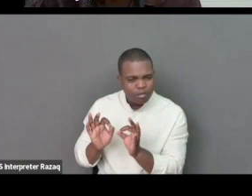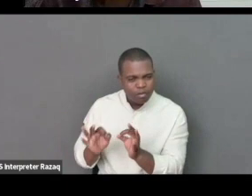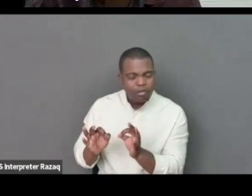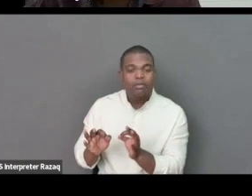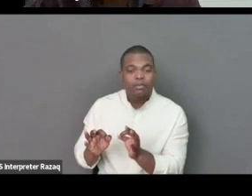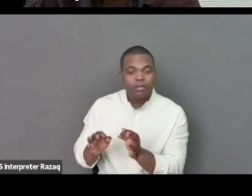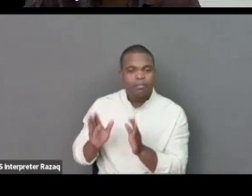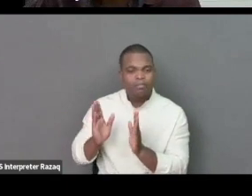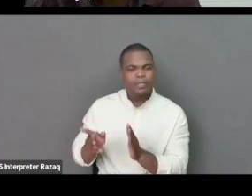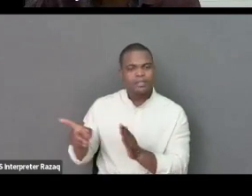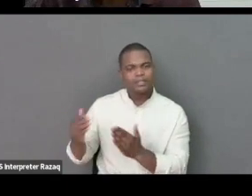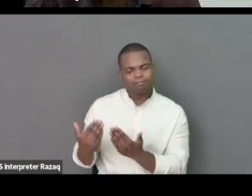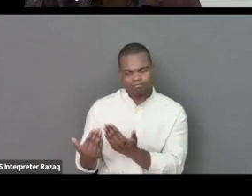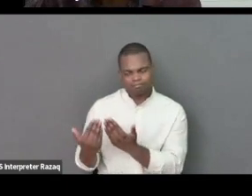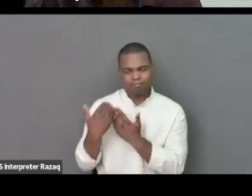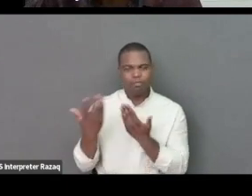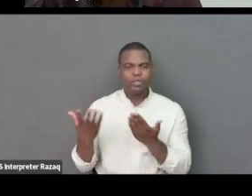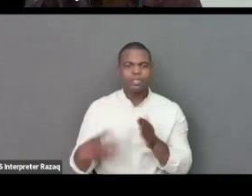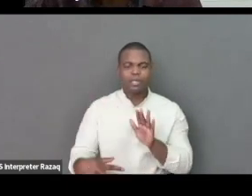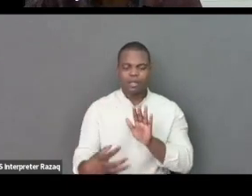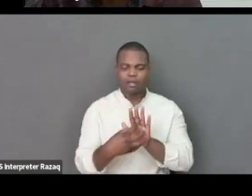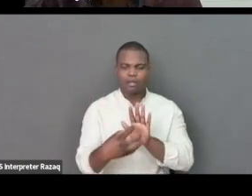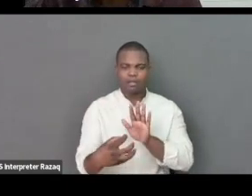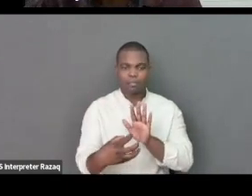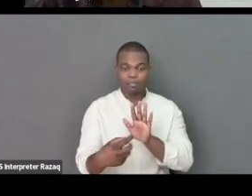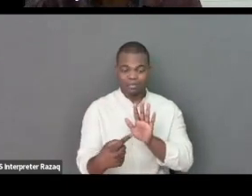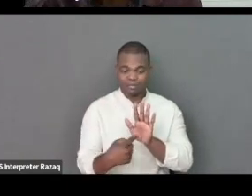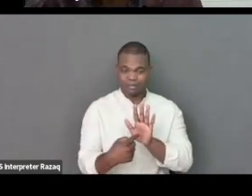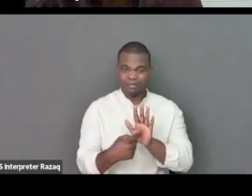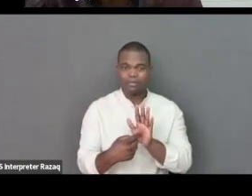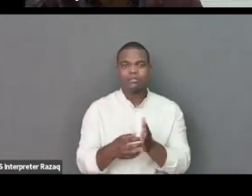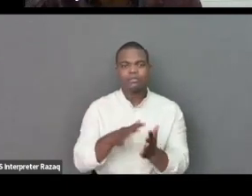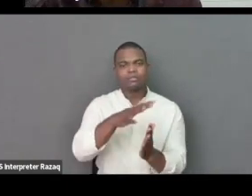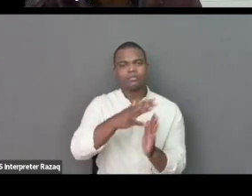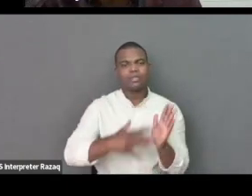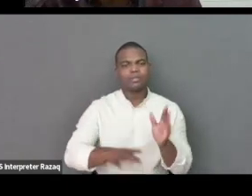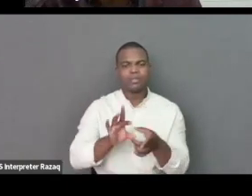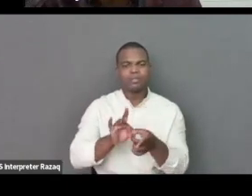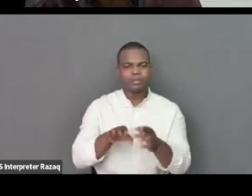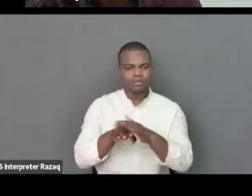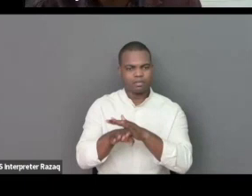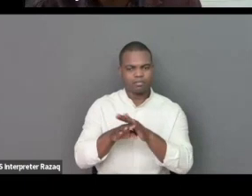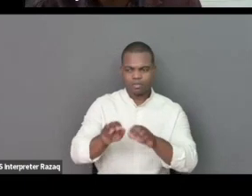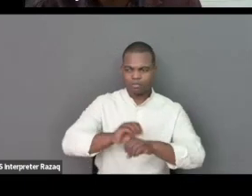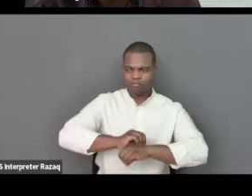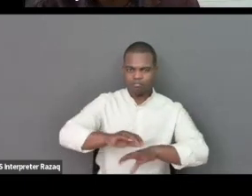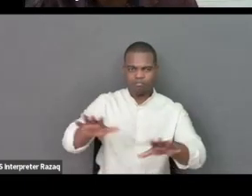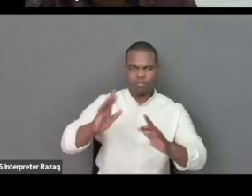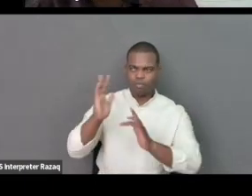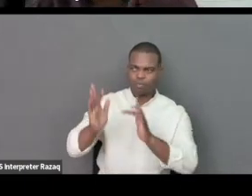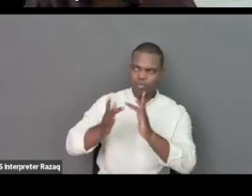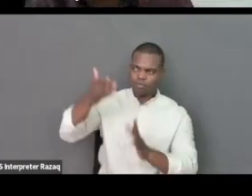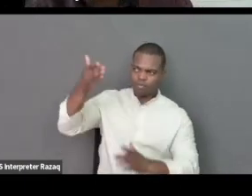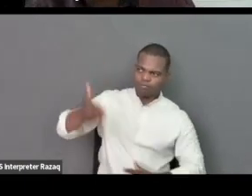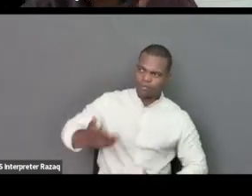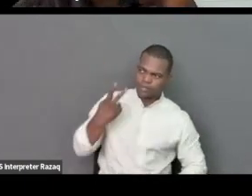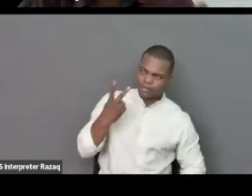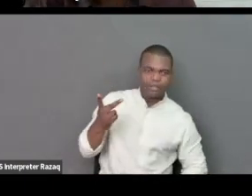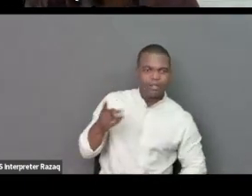websites and mobile applications, which basically states the level of accessibility of the website, and it says